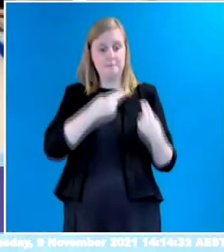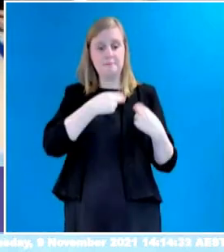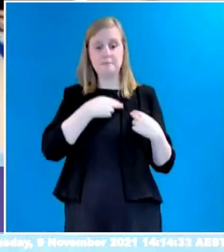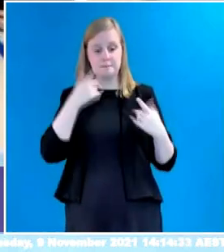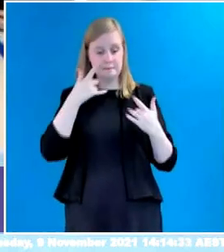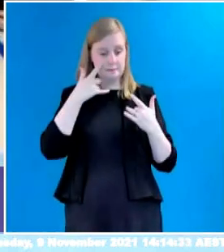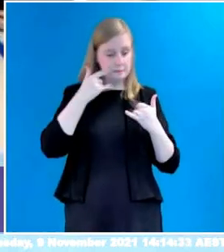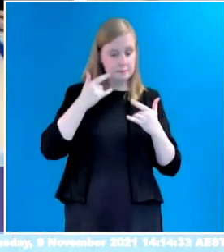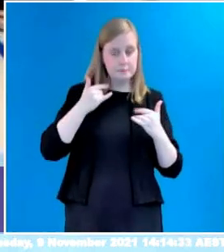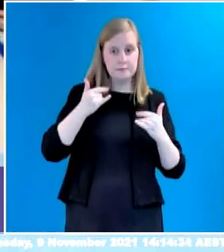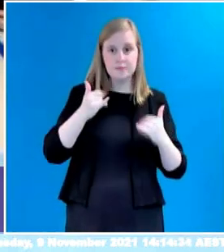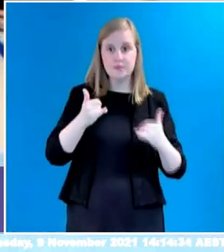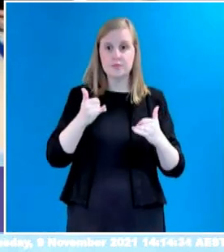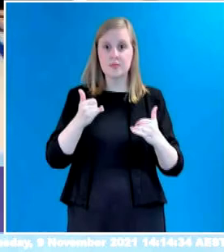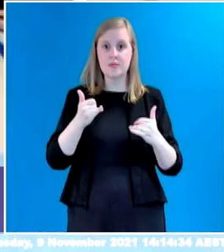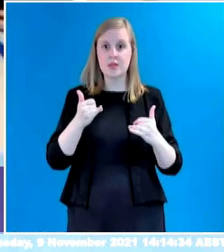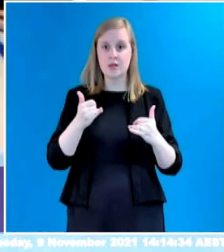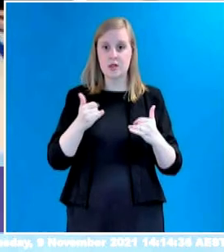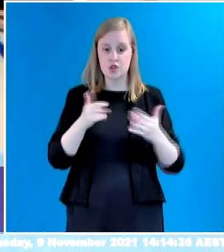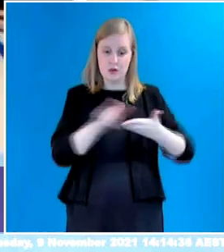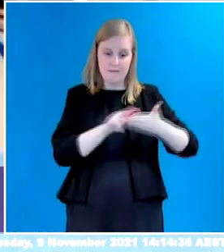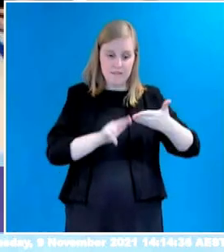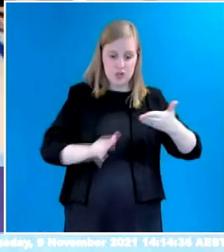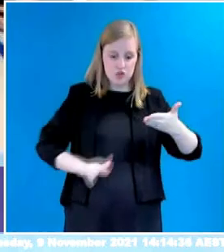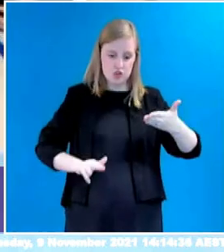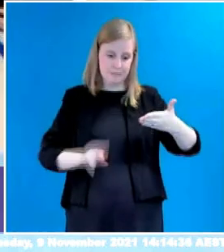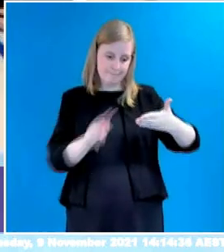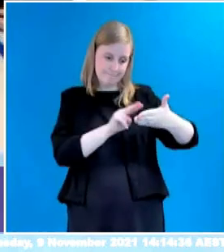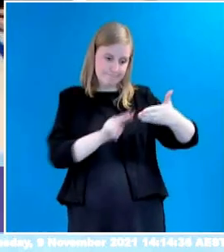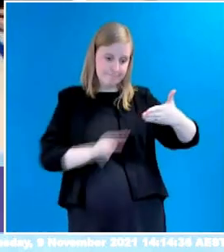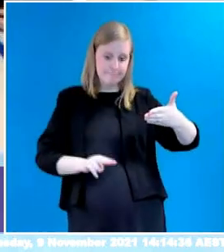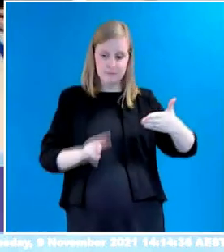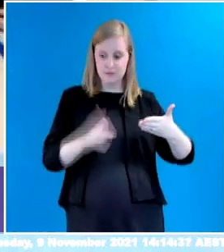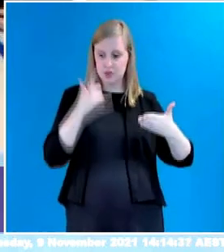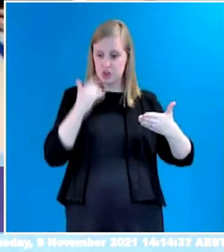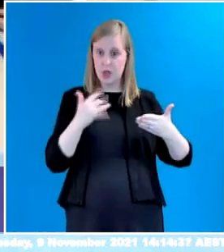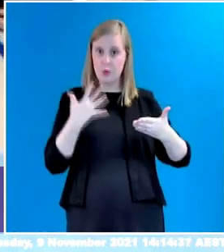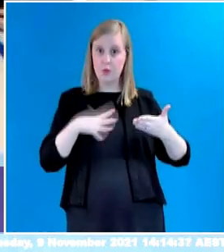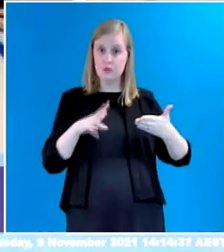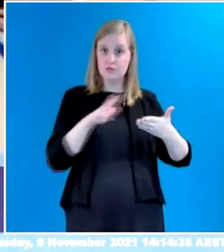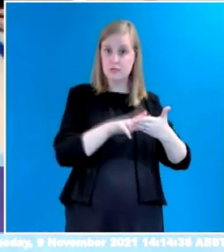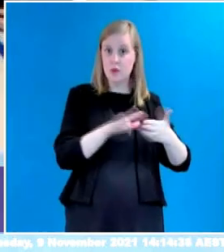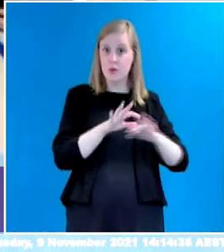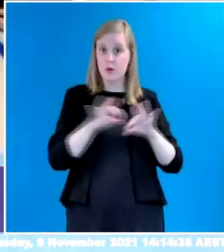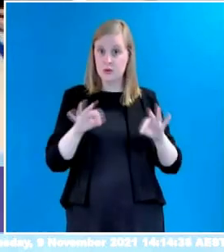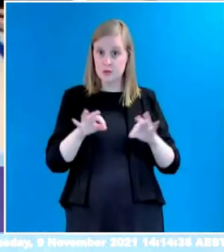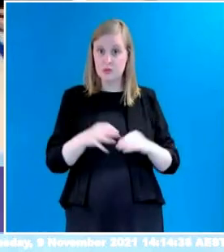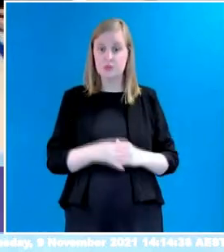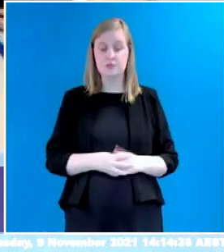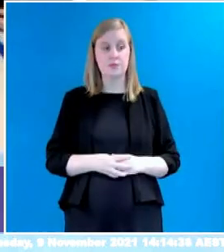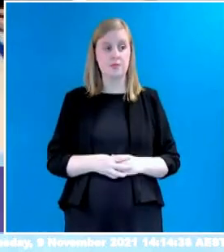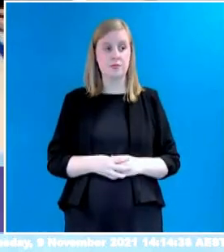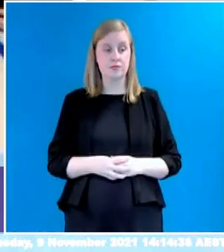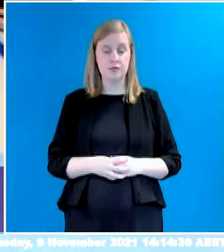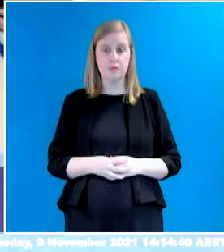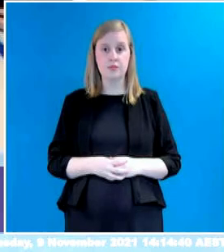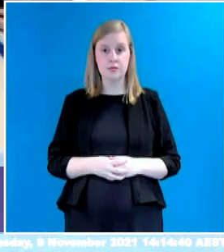consider the Convention and its terms. Without asking you to comment on the content of the report or